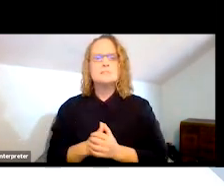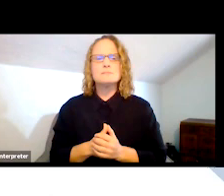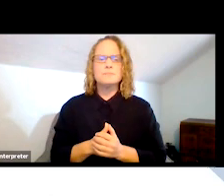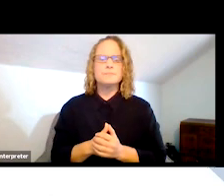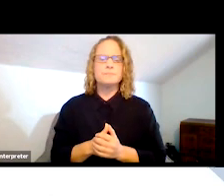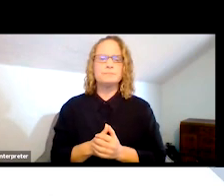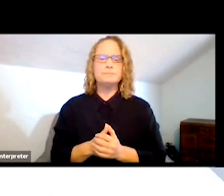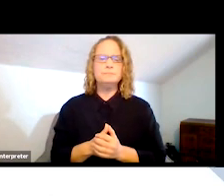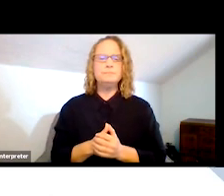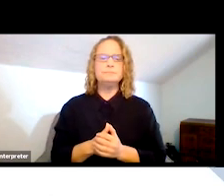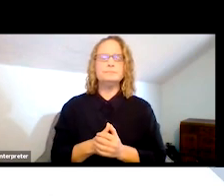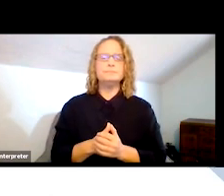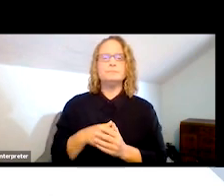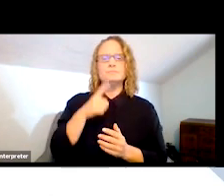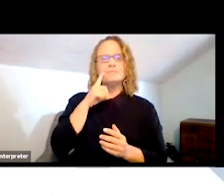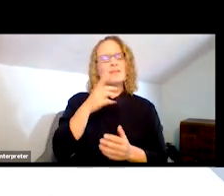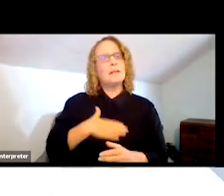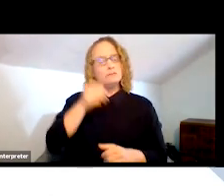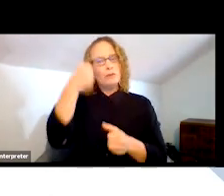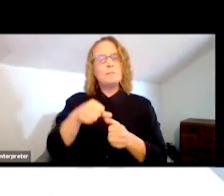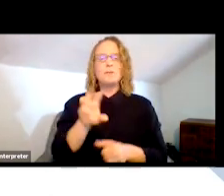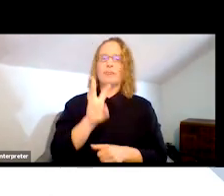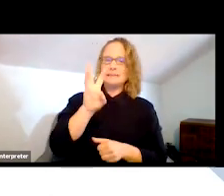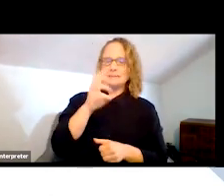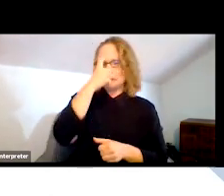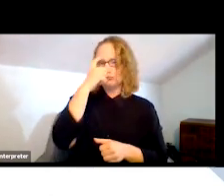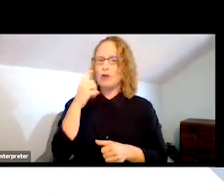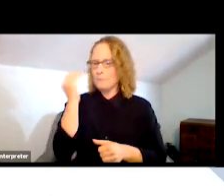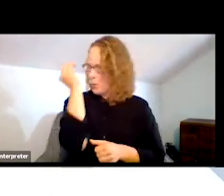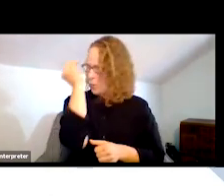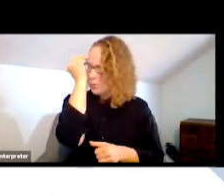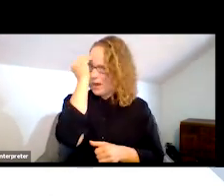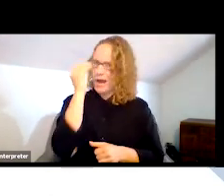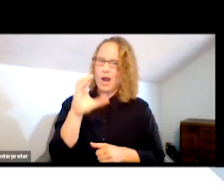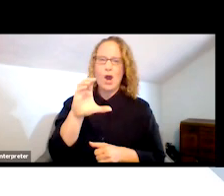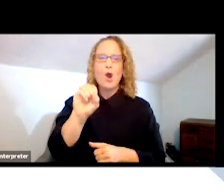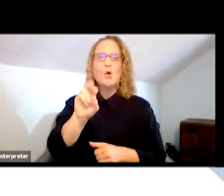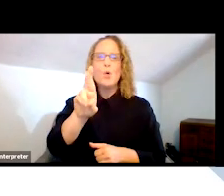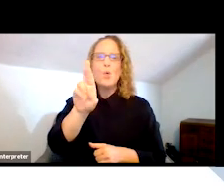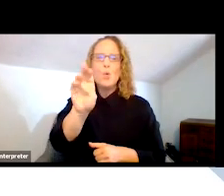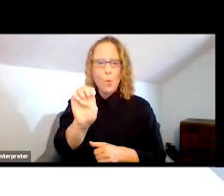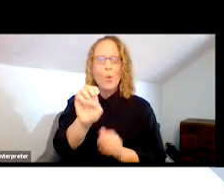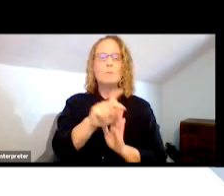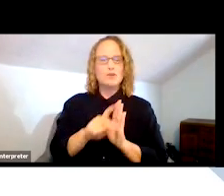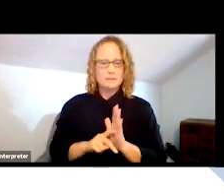They might be intentional, they might not, but they still affect how we interact with others.